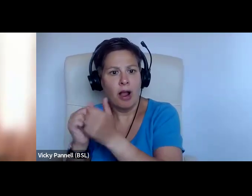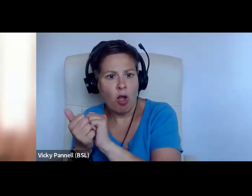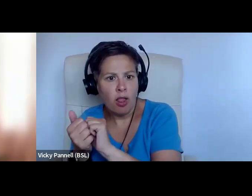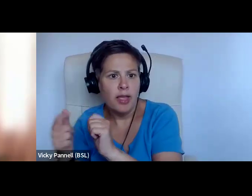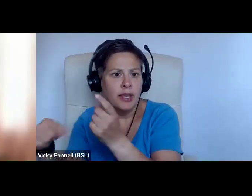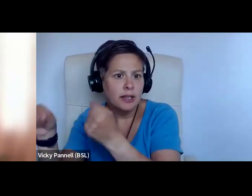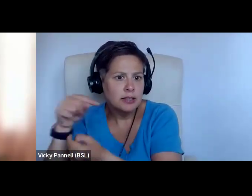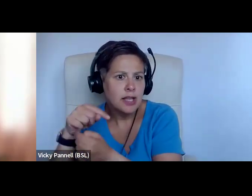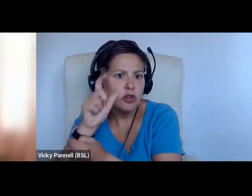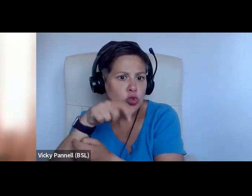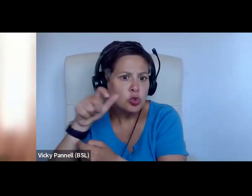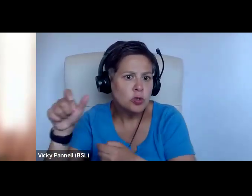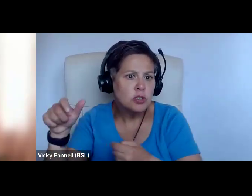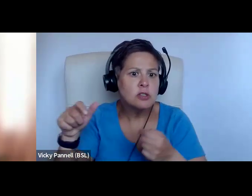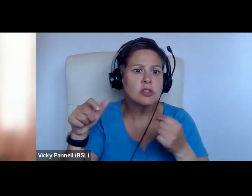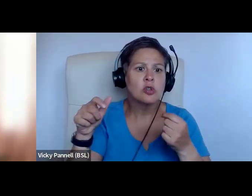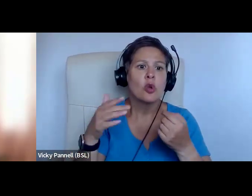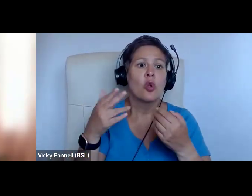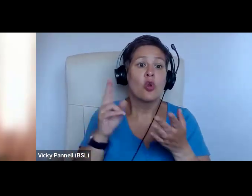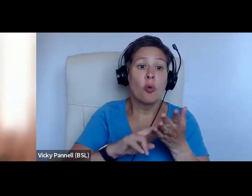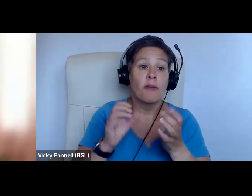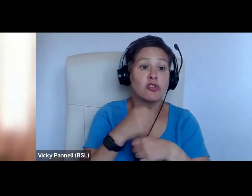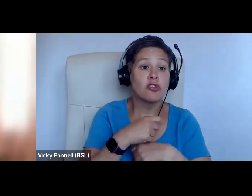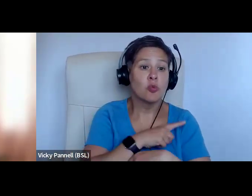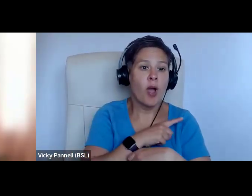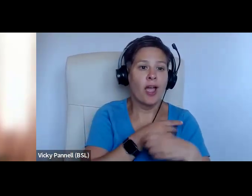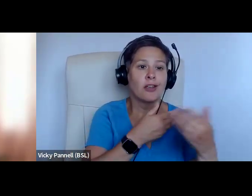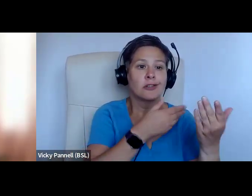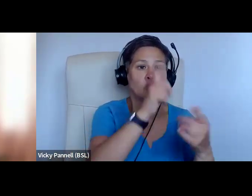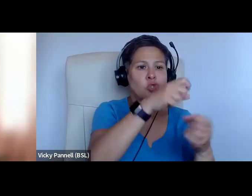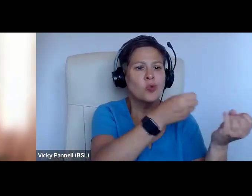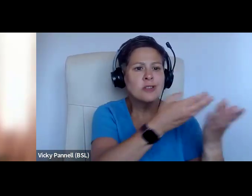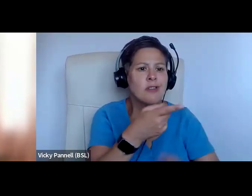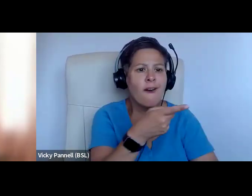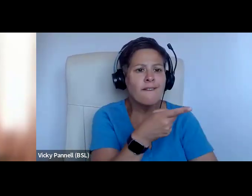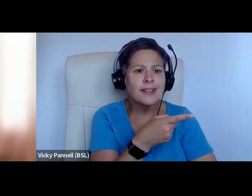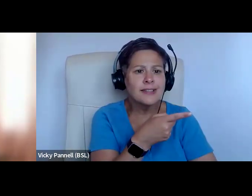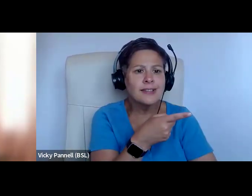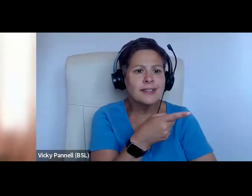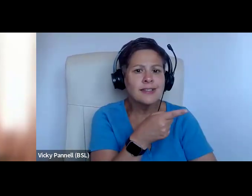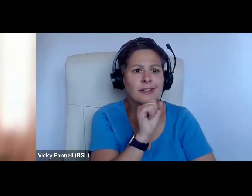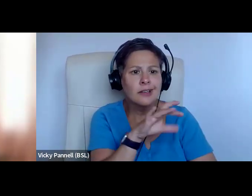from unwieldy processes that are a challenge to navigate or